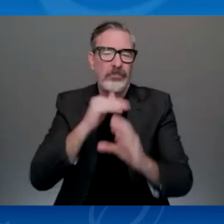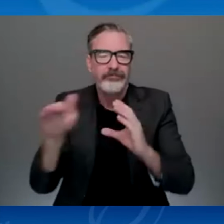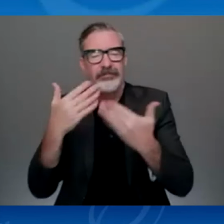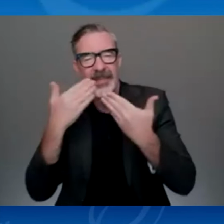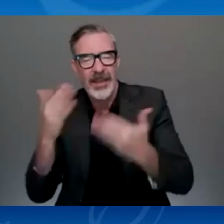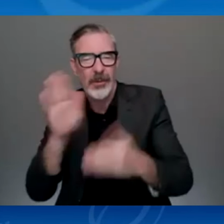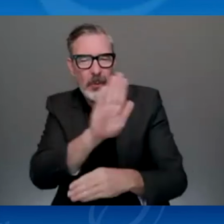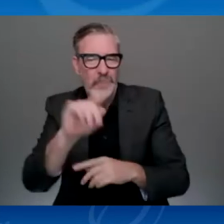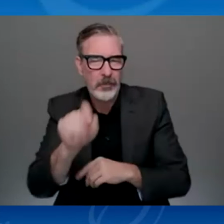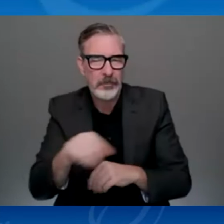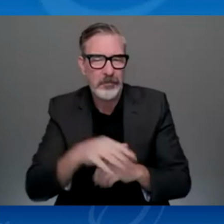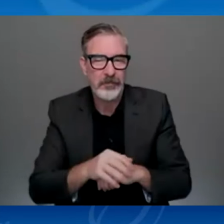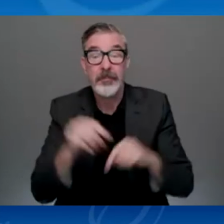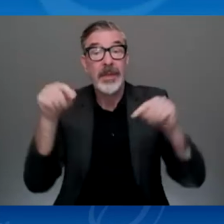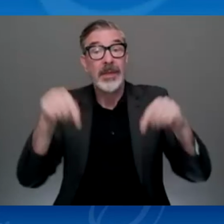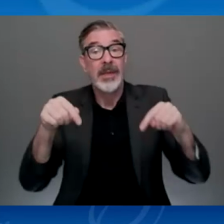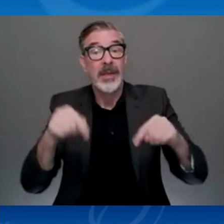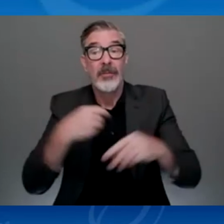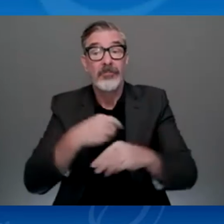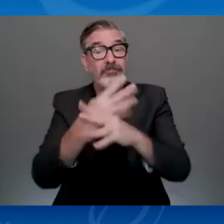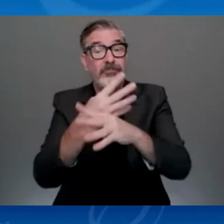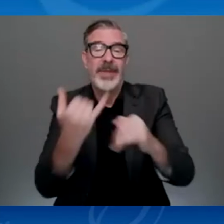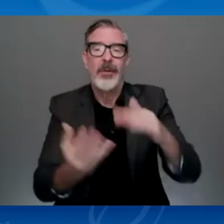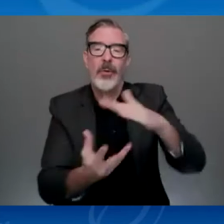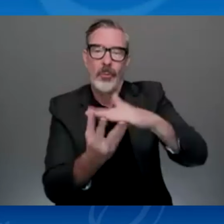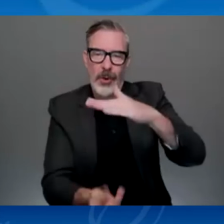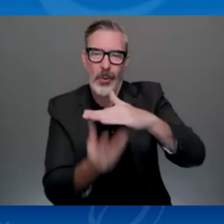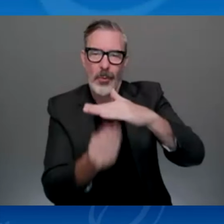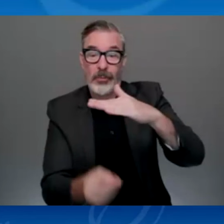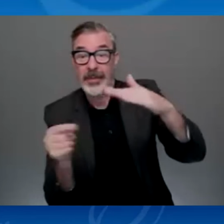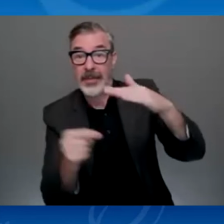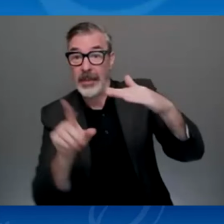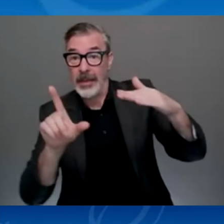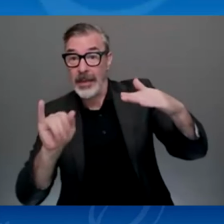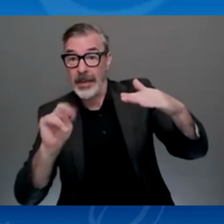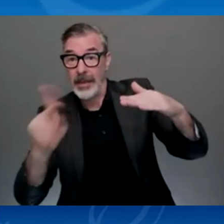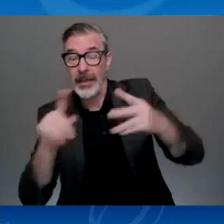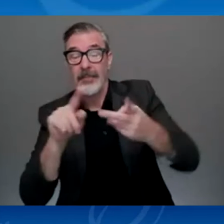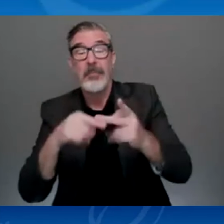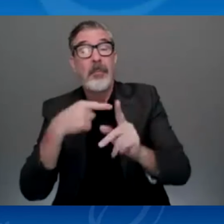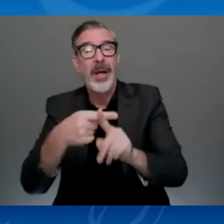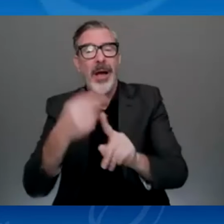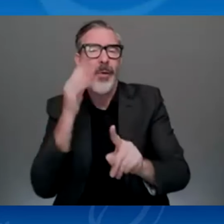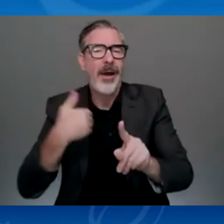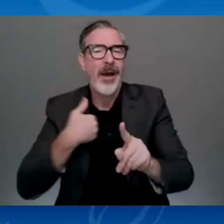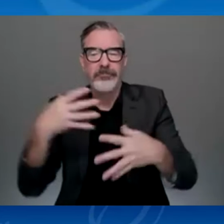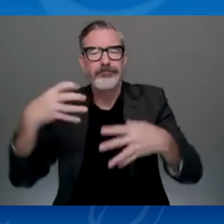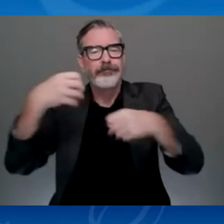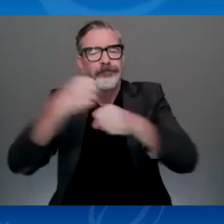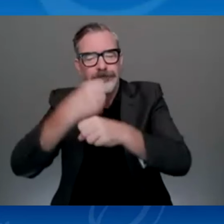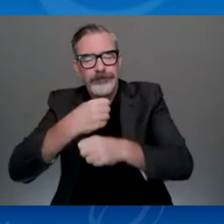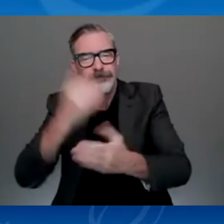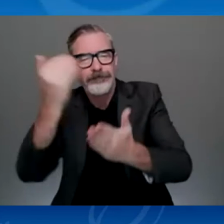The event is being recorded and a link to the recording, along with the recap blog, will be sent to all registrants via email next week.